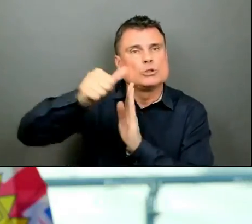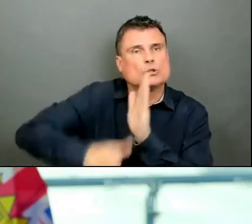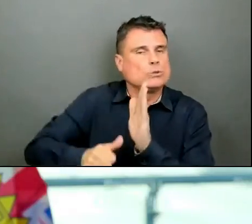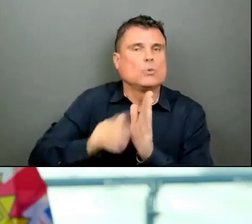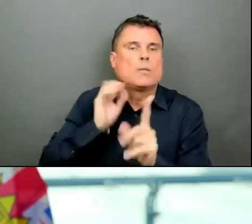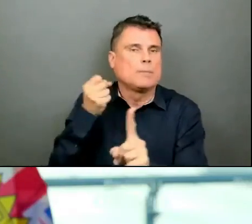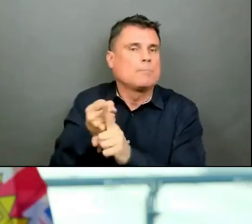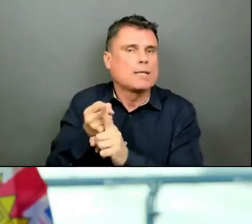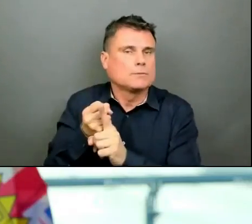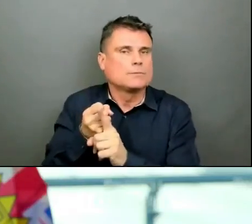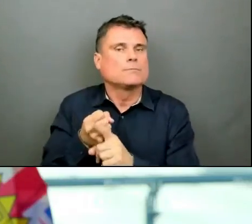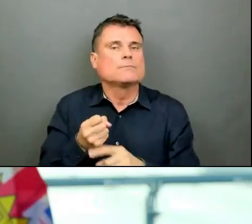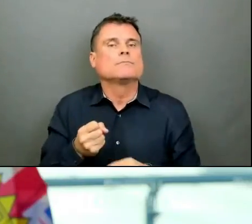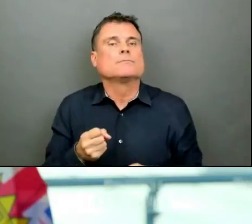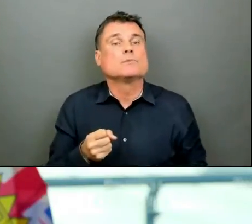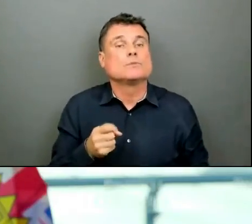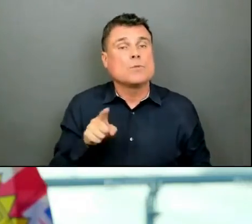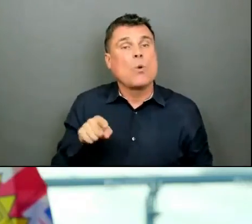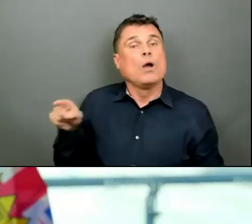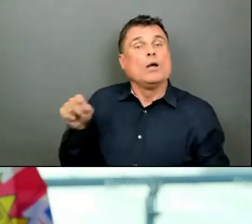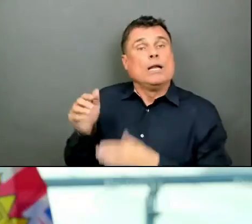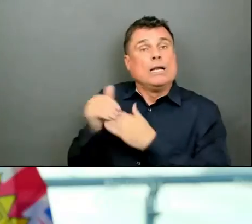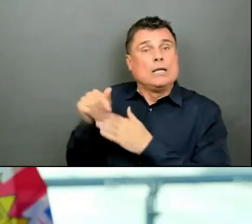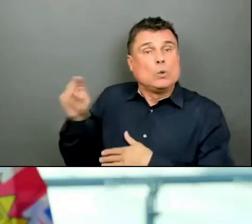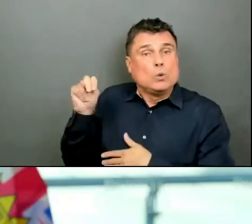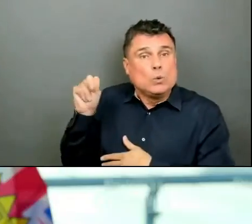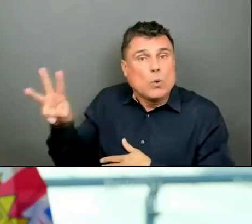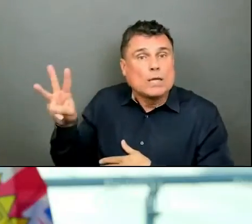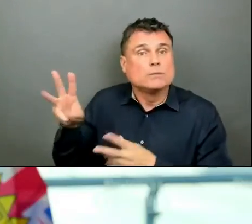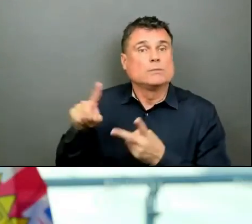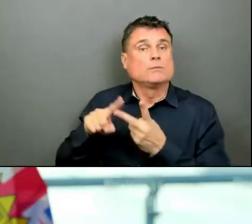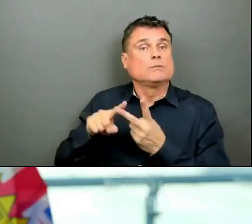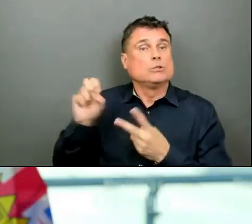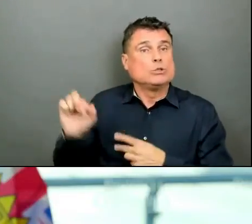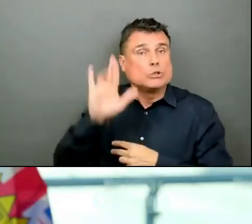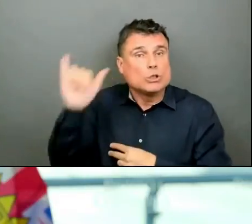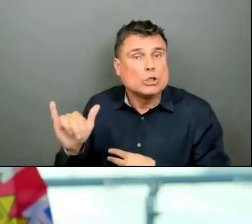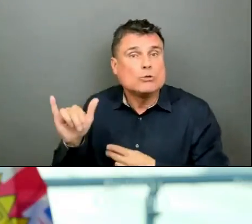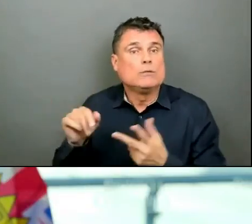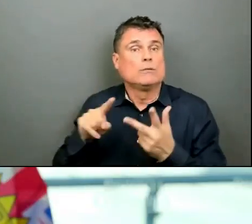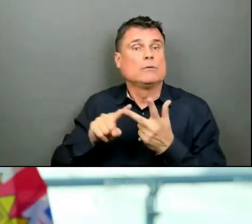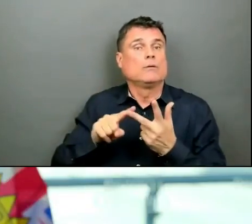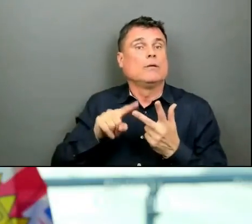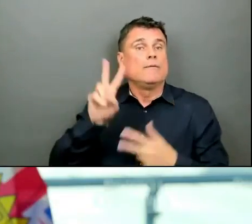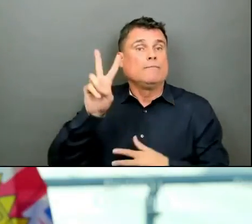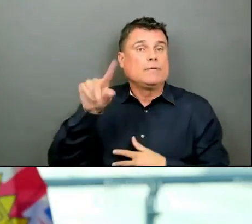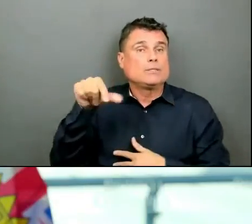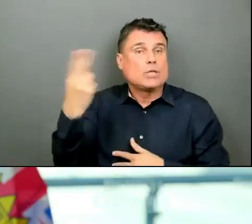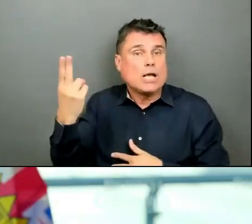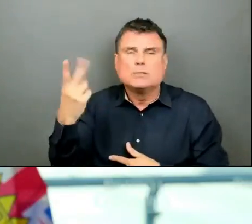leadership teams are doing on a daily basis. Those are things we are working on